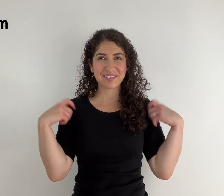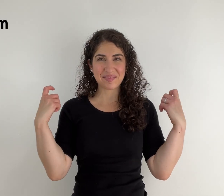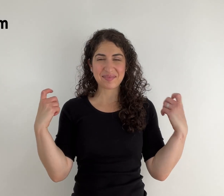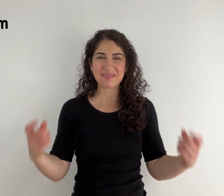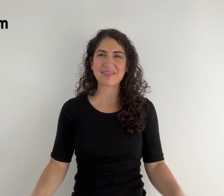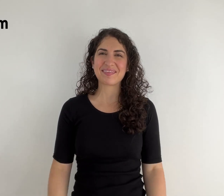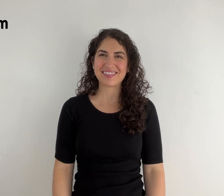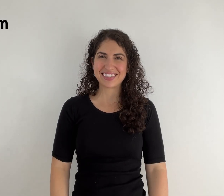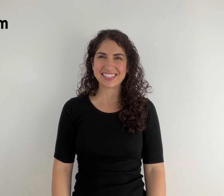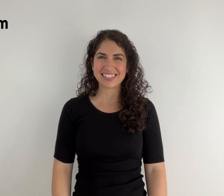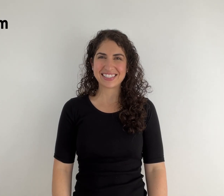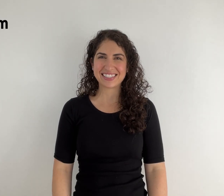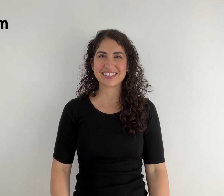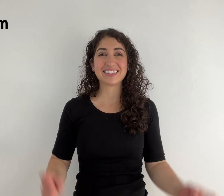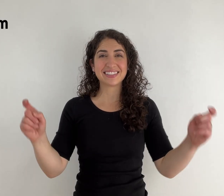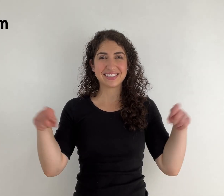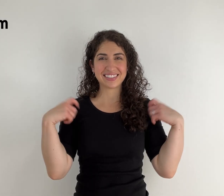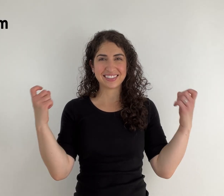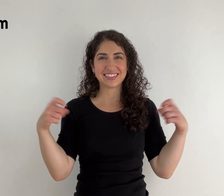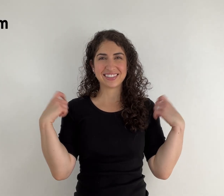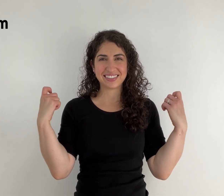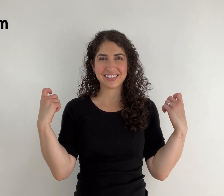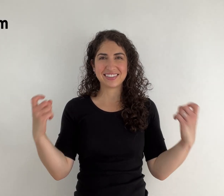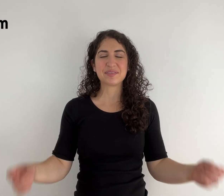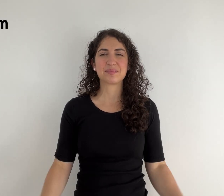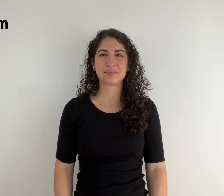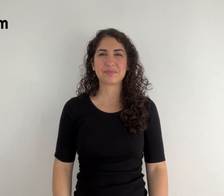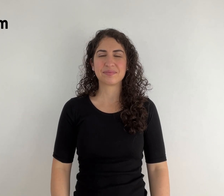GYM